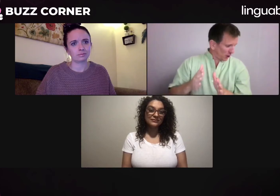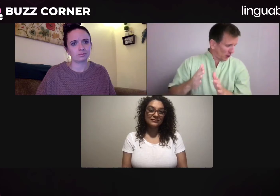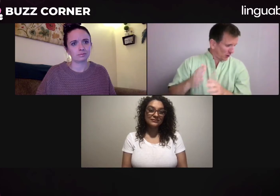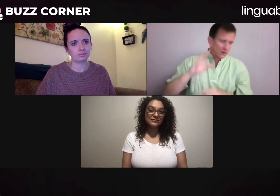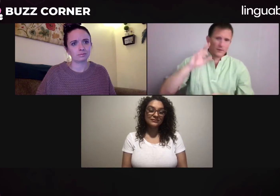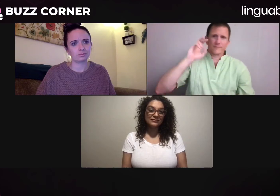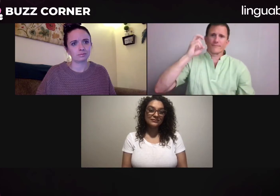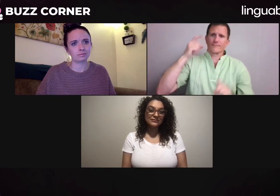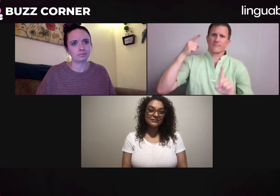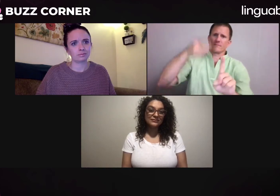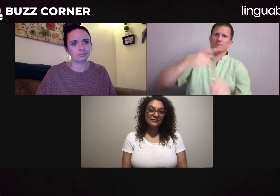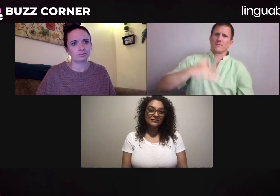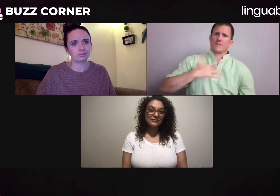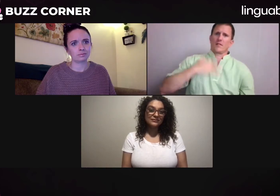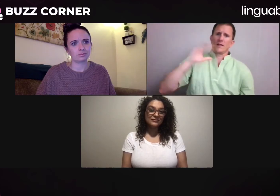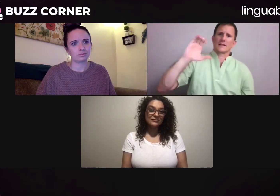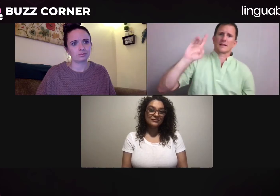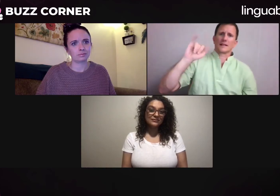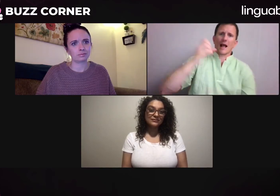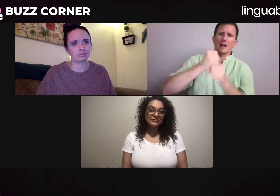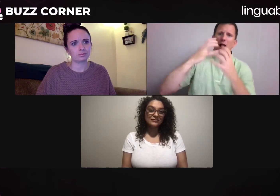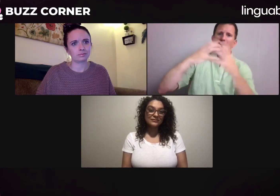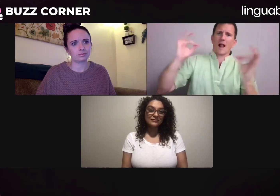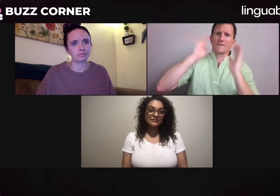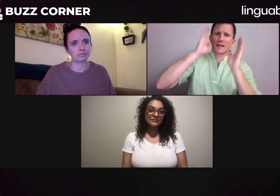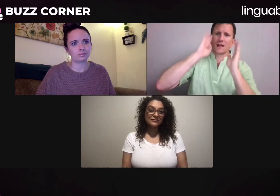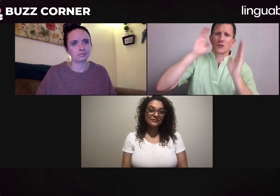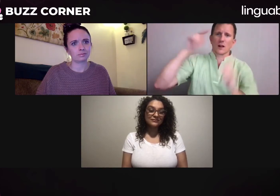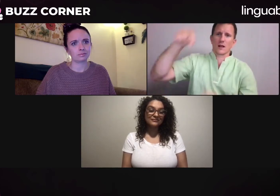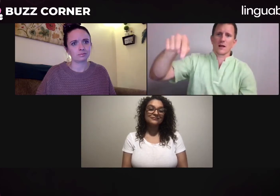There was an interpreter and they were there.